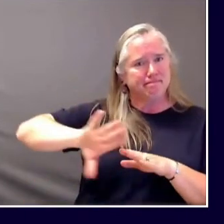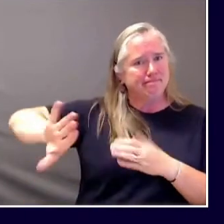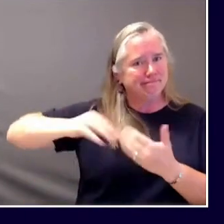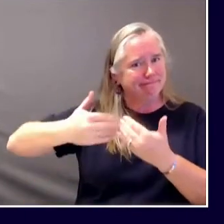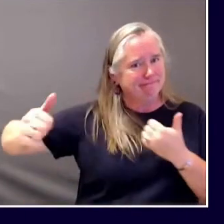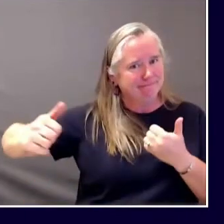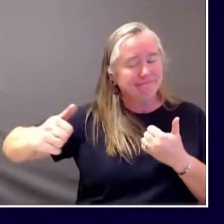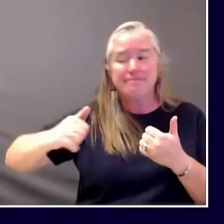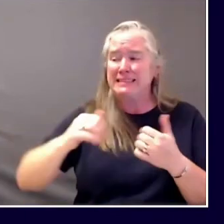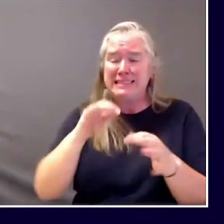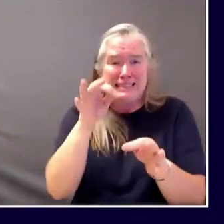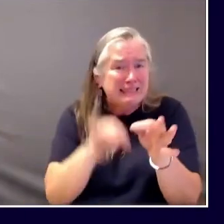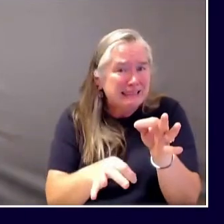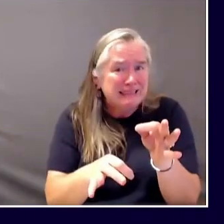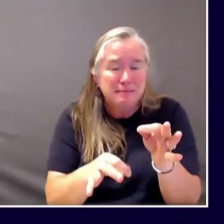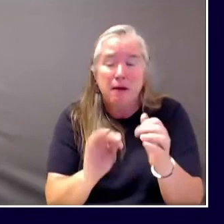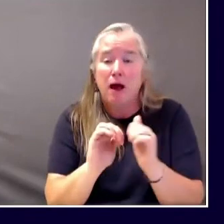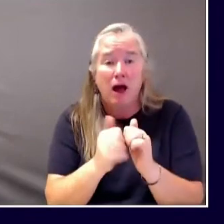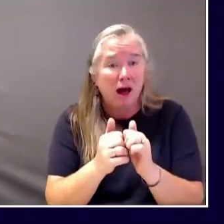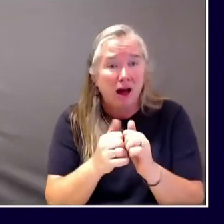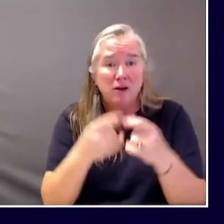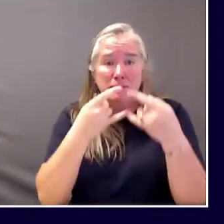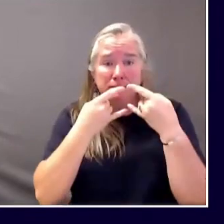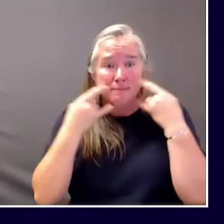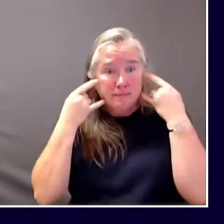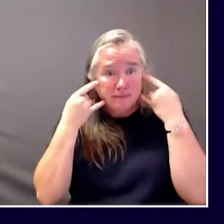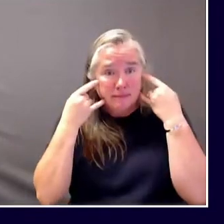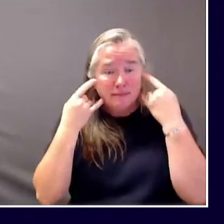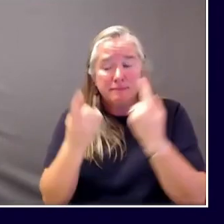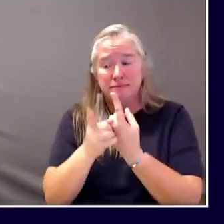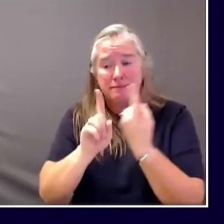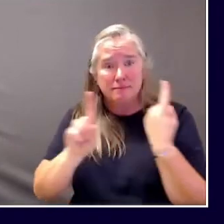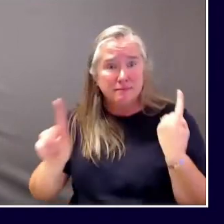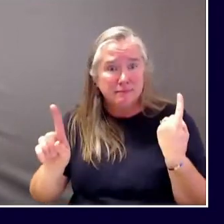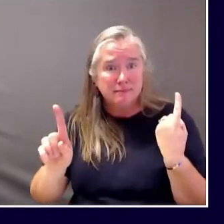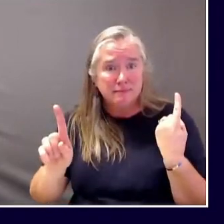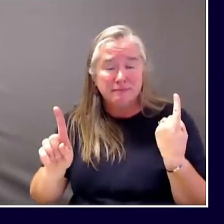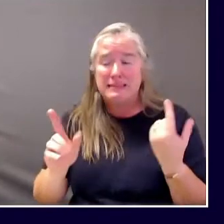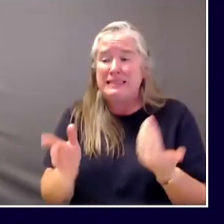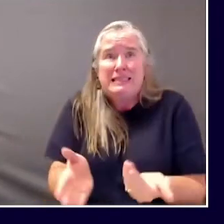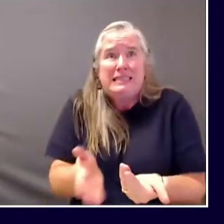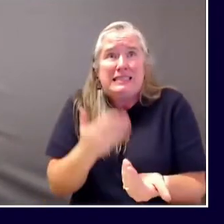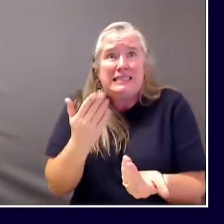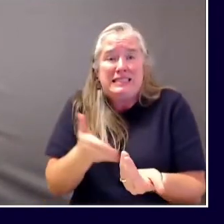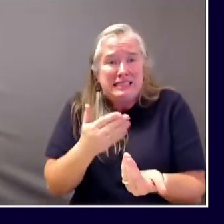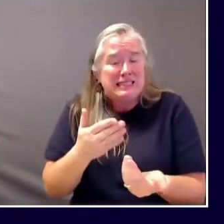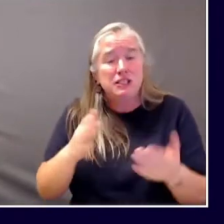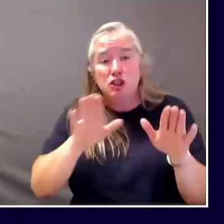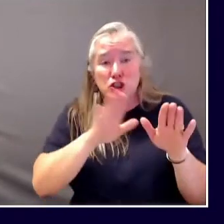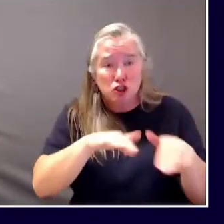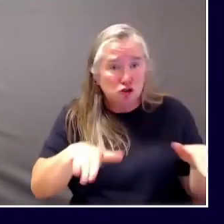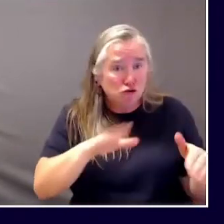simple ones